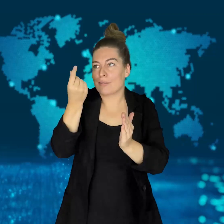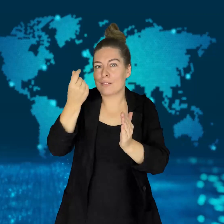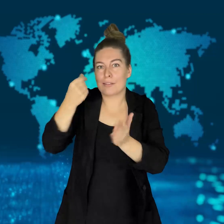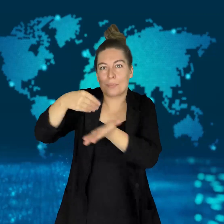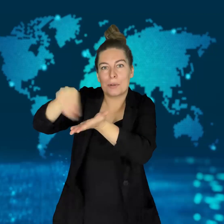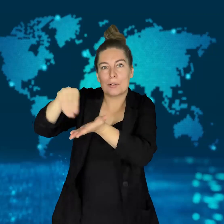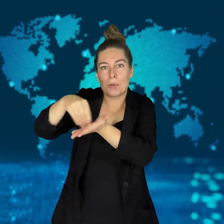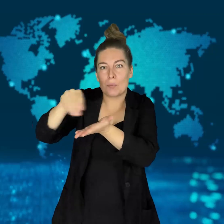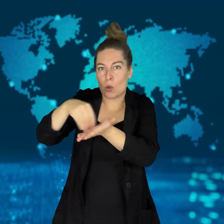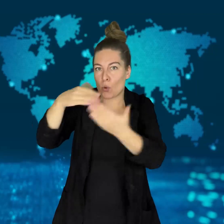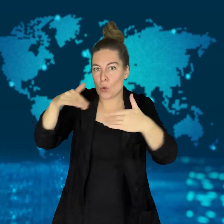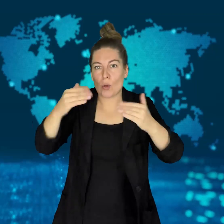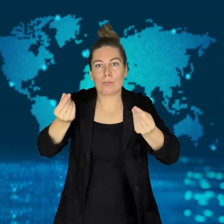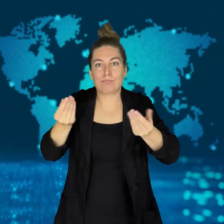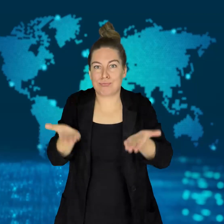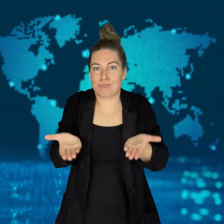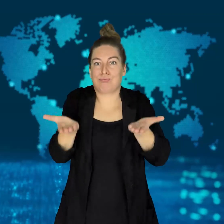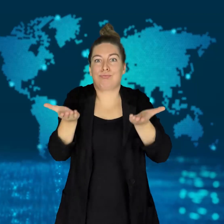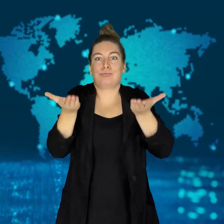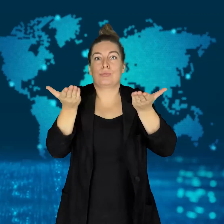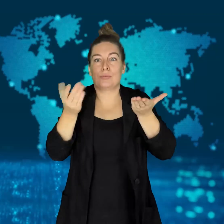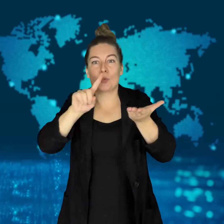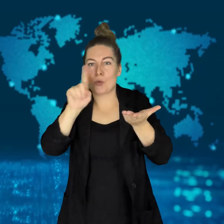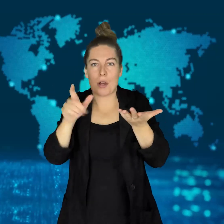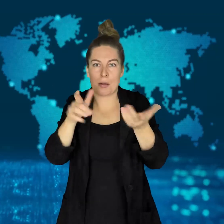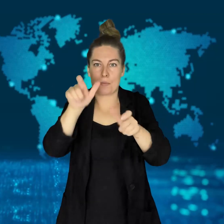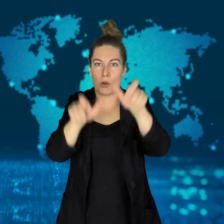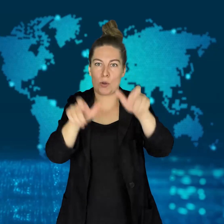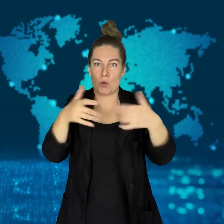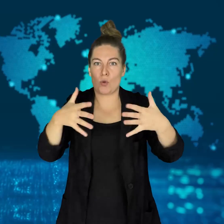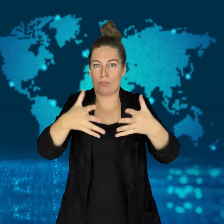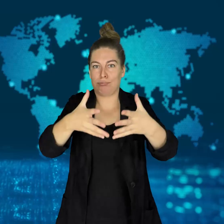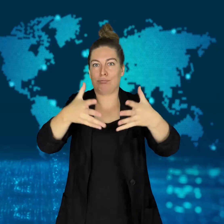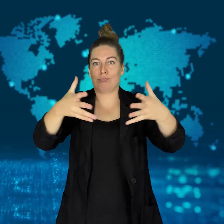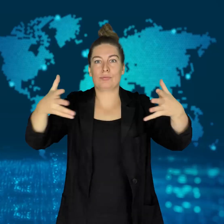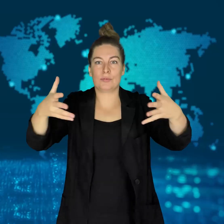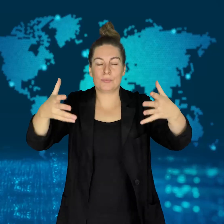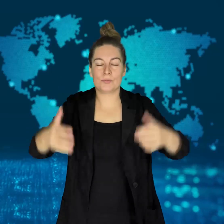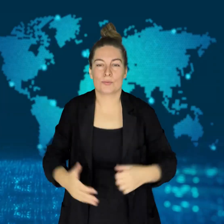The price of housing has increased since the population grew quickly.